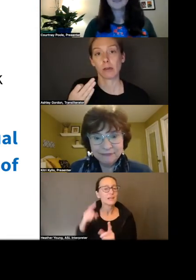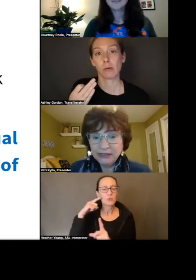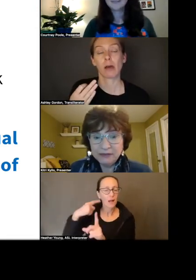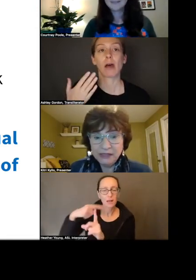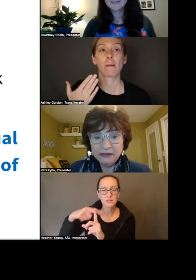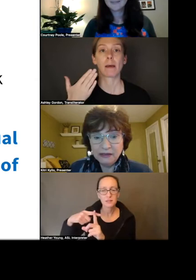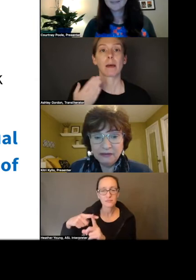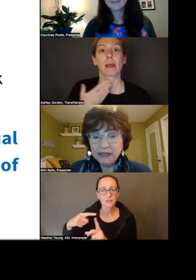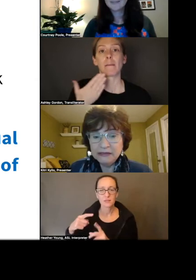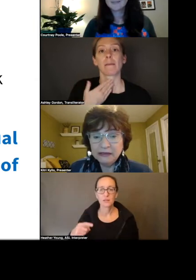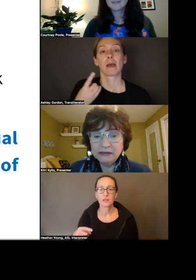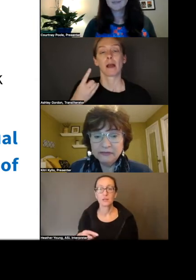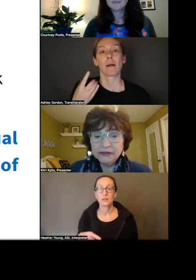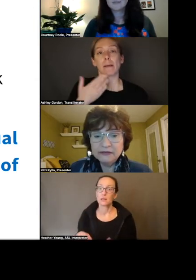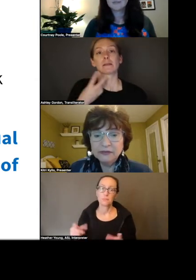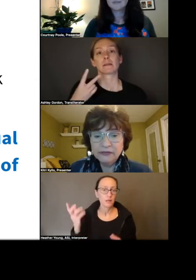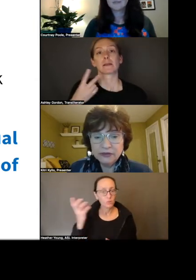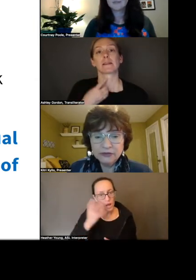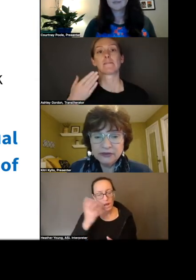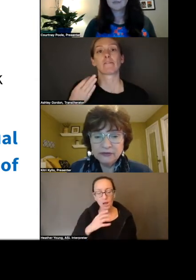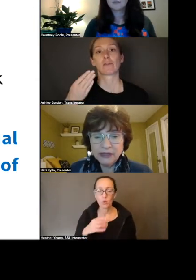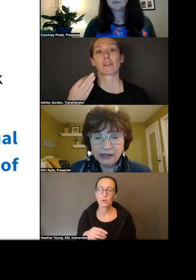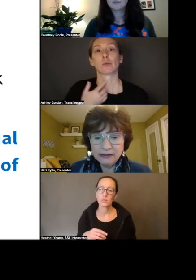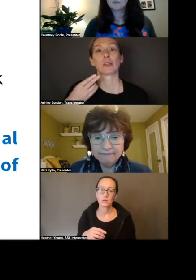But it made an amazing difference with the students that we had.